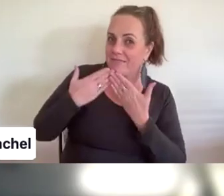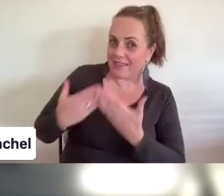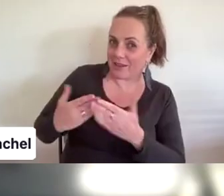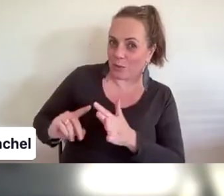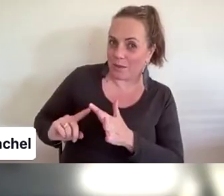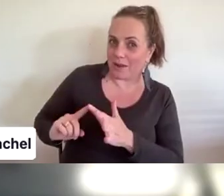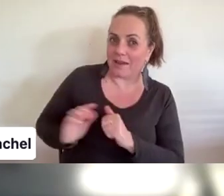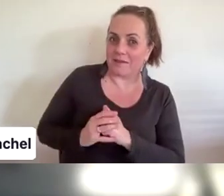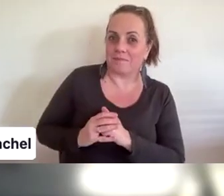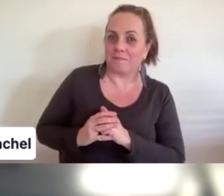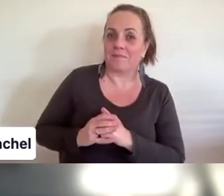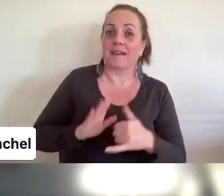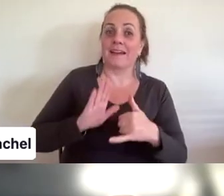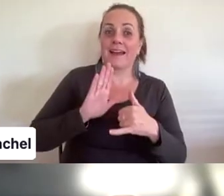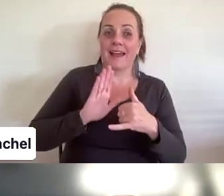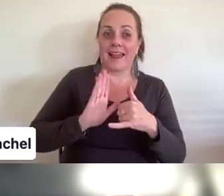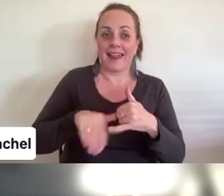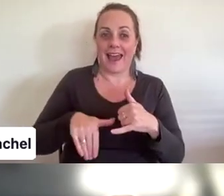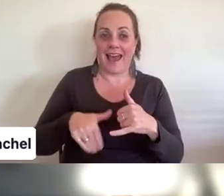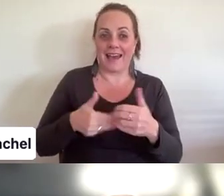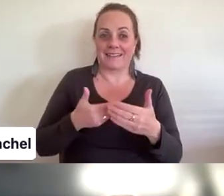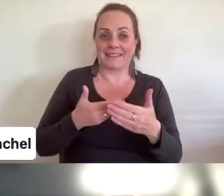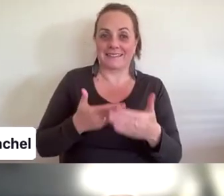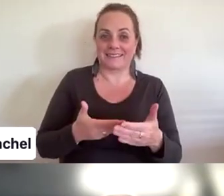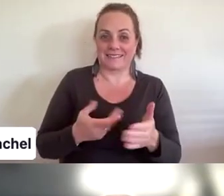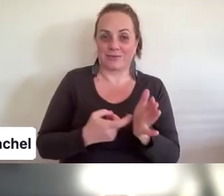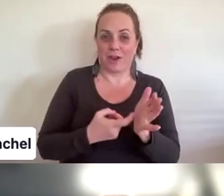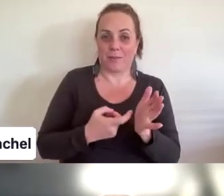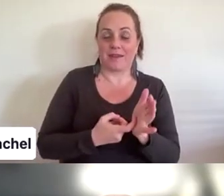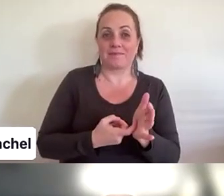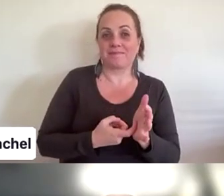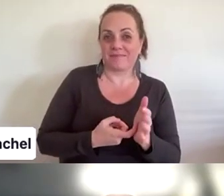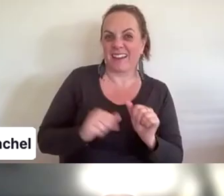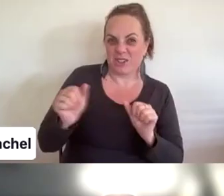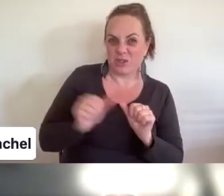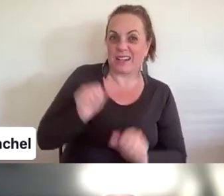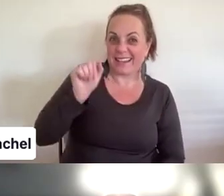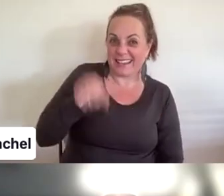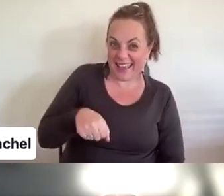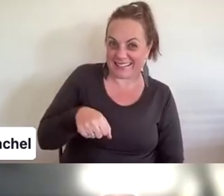last but not least. Yeah, I'll keep it short because it's a yes, and and and from the other